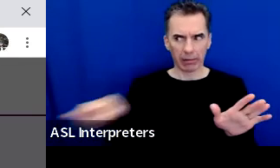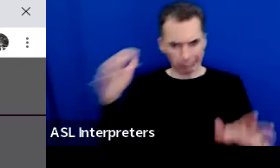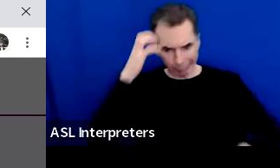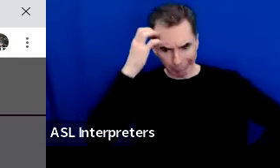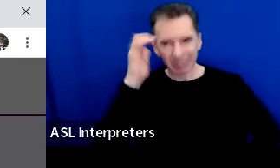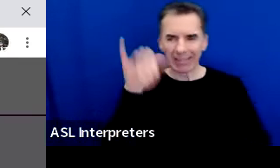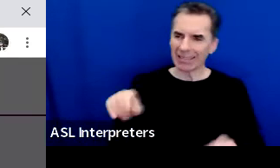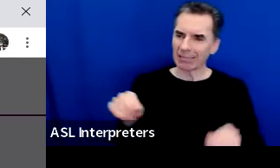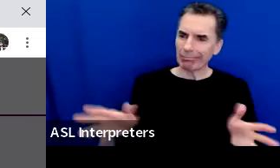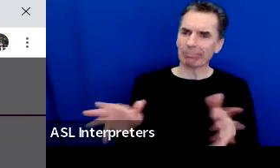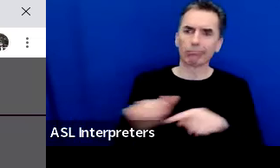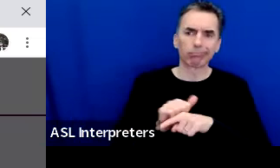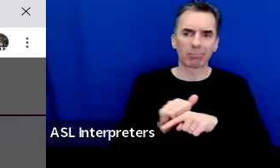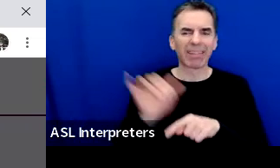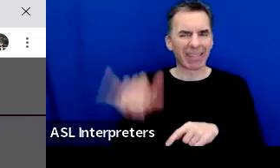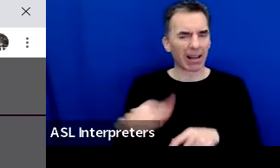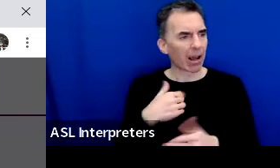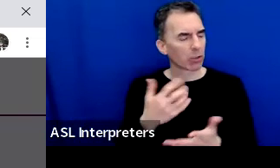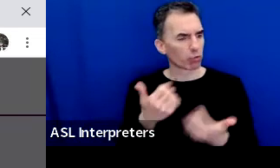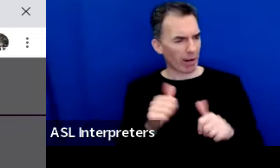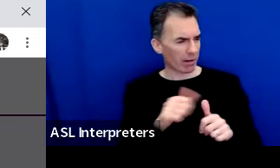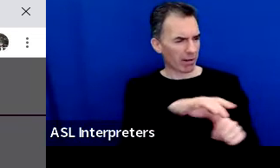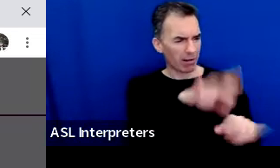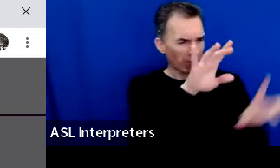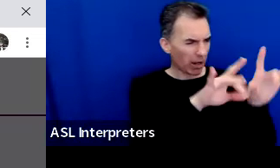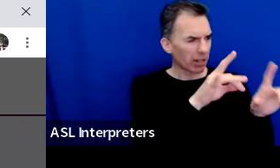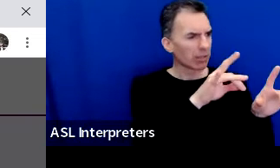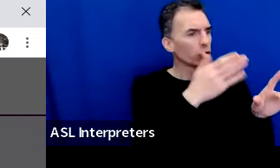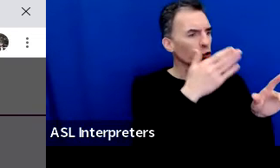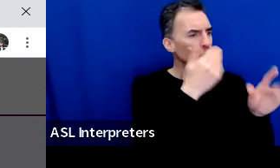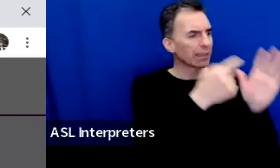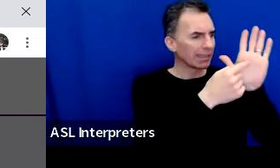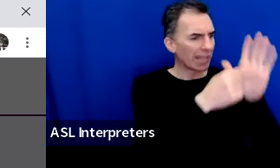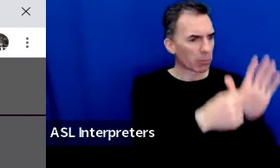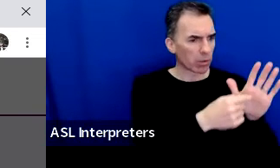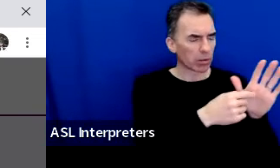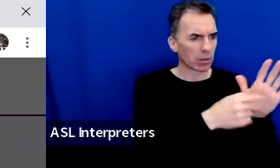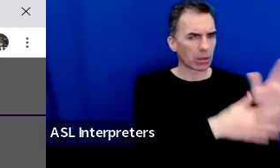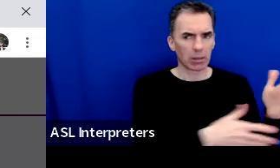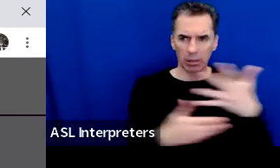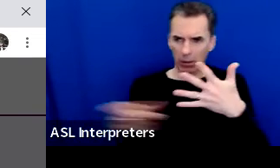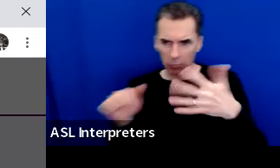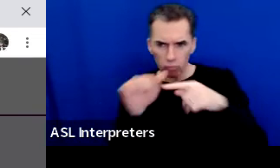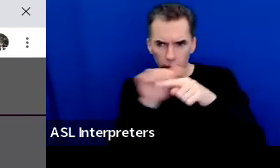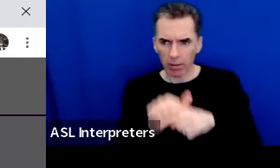I'm always looking for problems sets like that, right? And unfortunately, I don't teach that class,